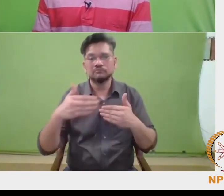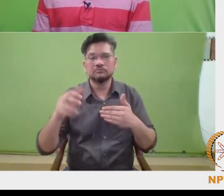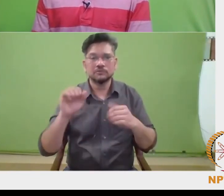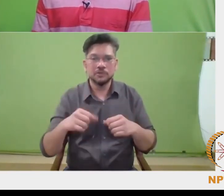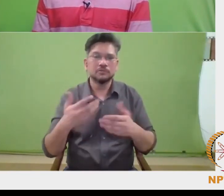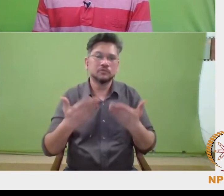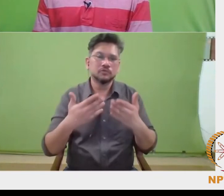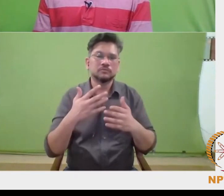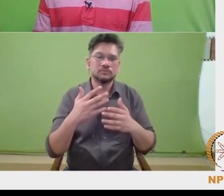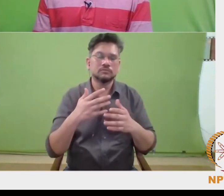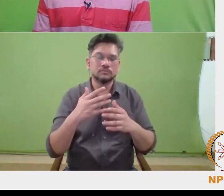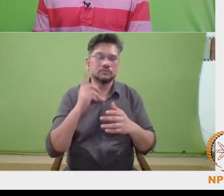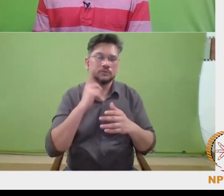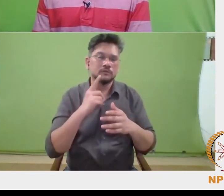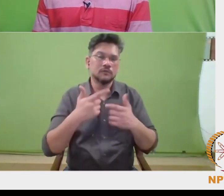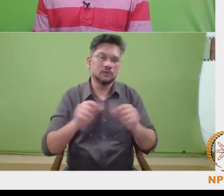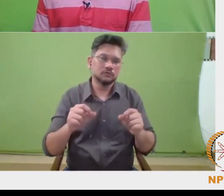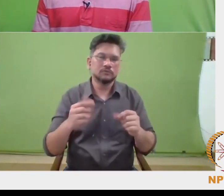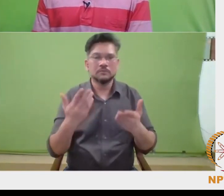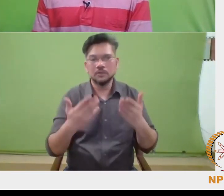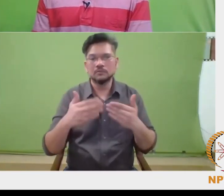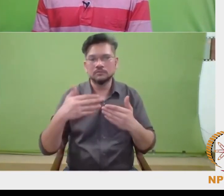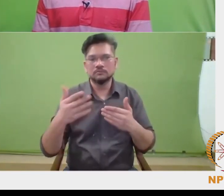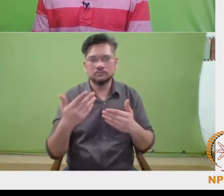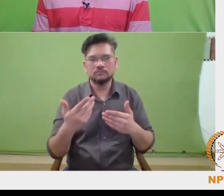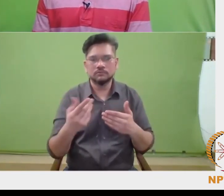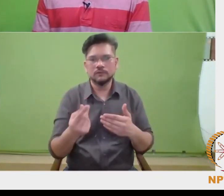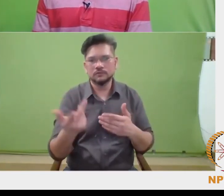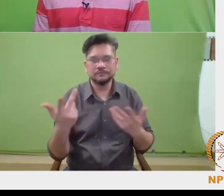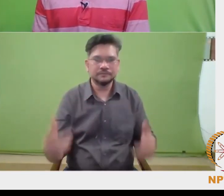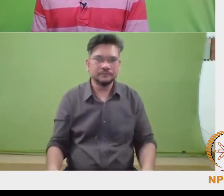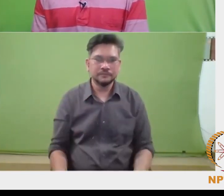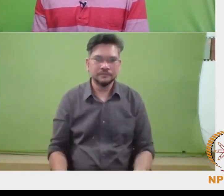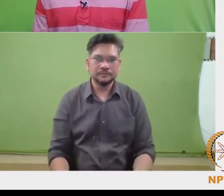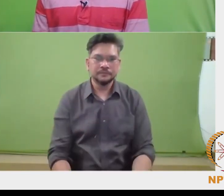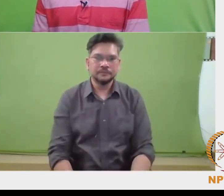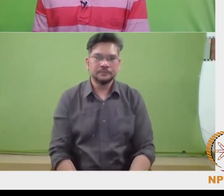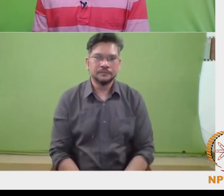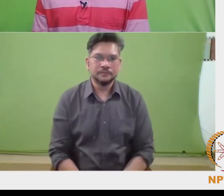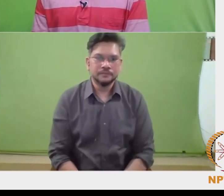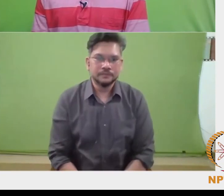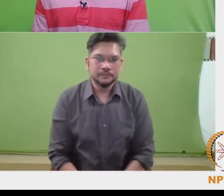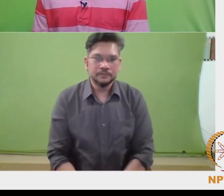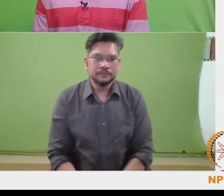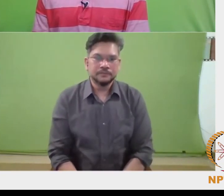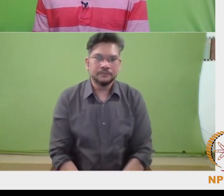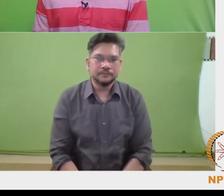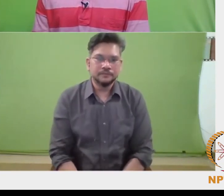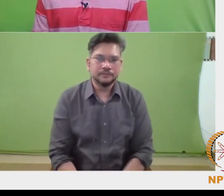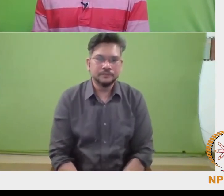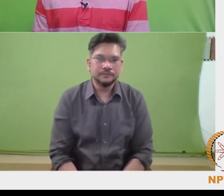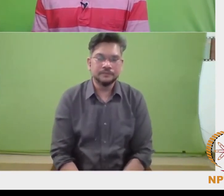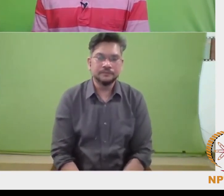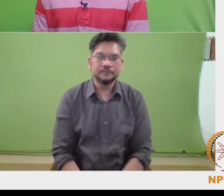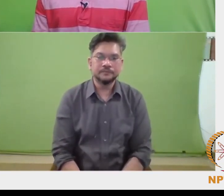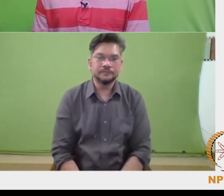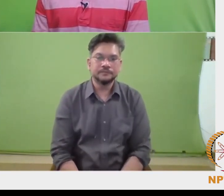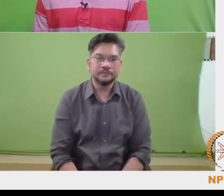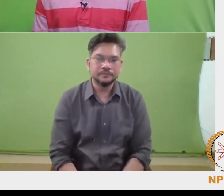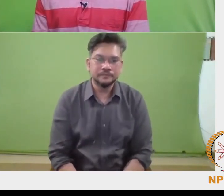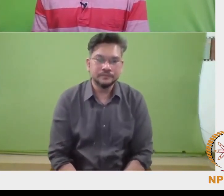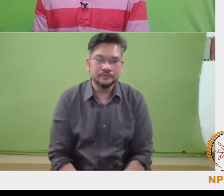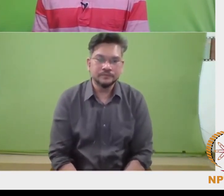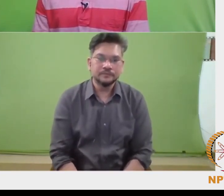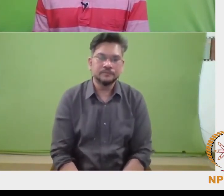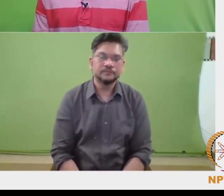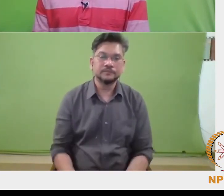linguist deaf linguist sooner great so could I just ask a question to you for when you say we